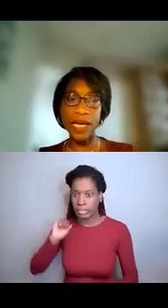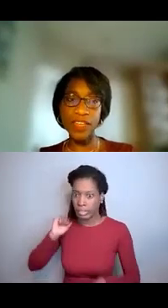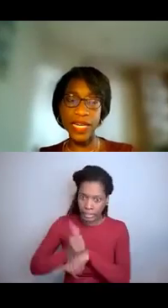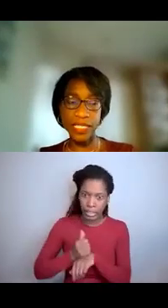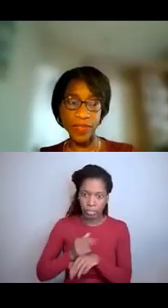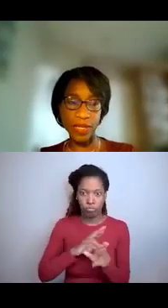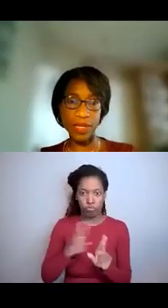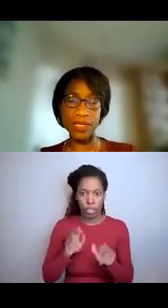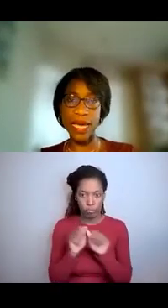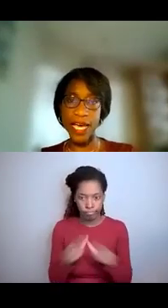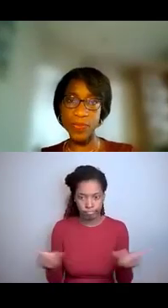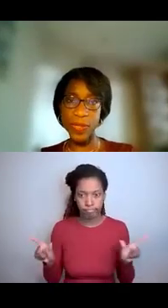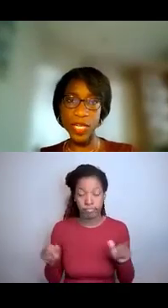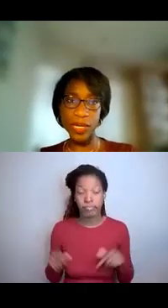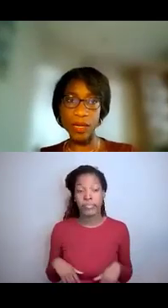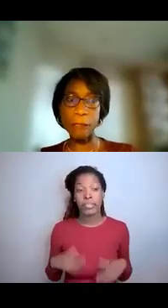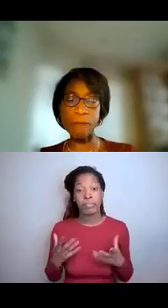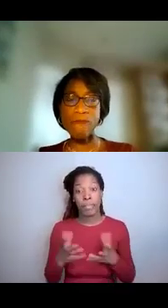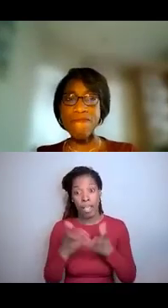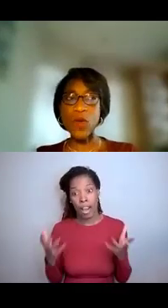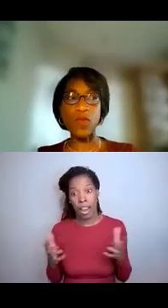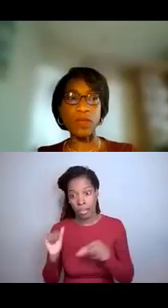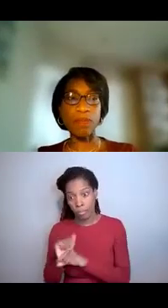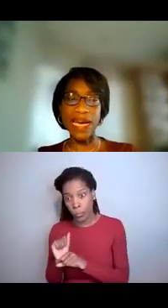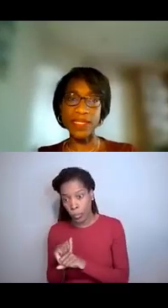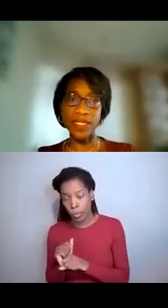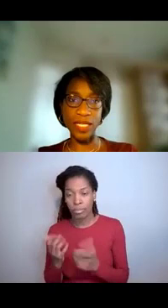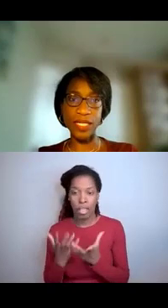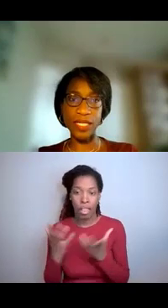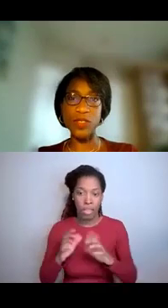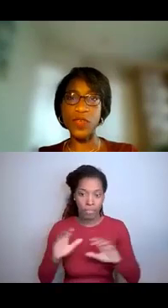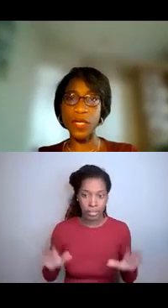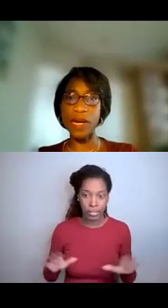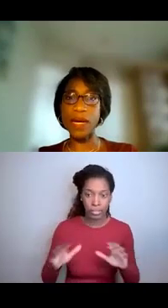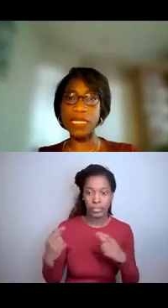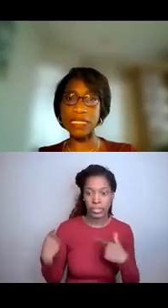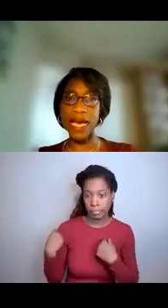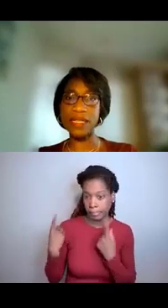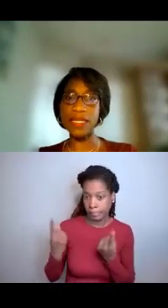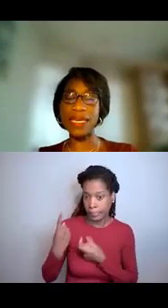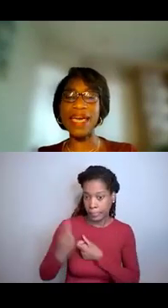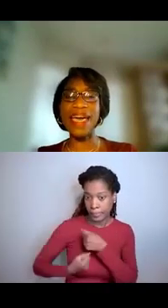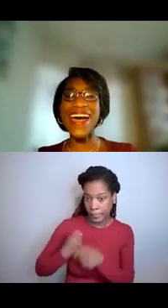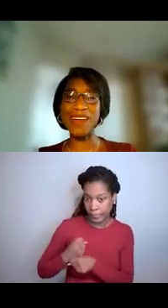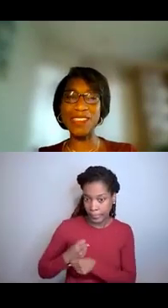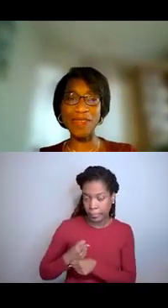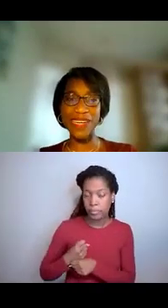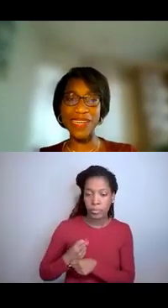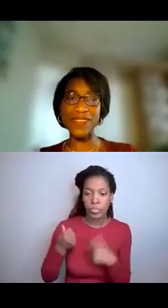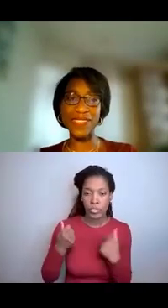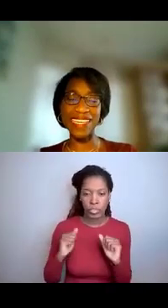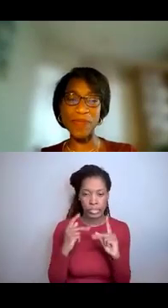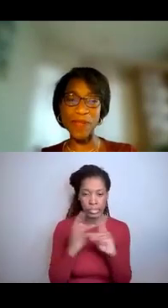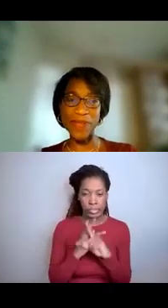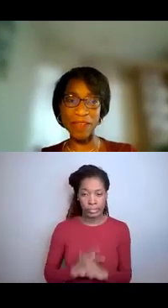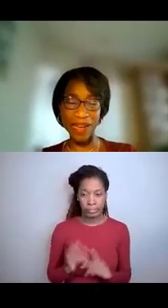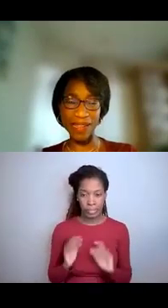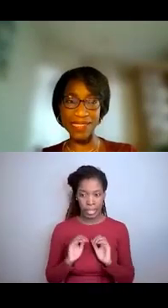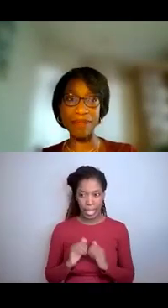a lot of activities that have been going on over the past year to figure out exactly how to effectively implement the policy